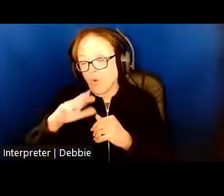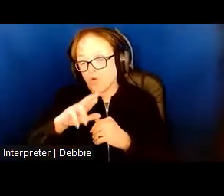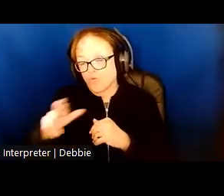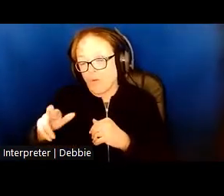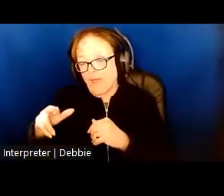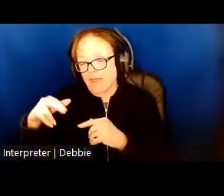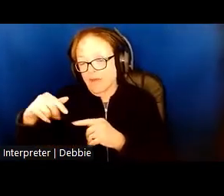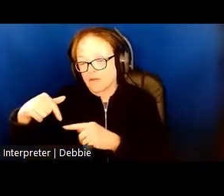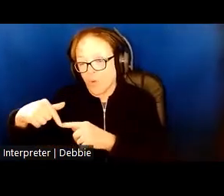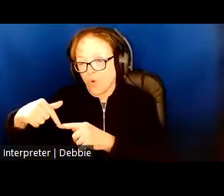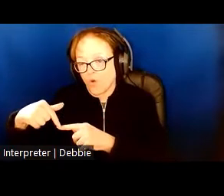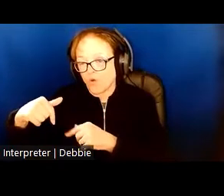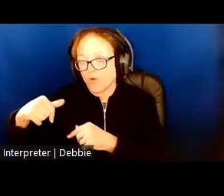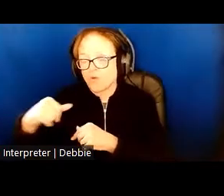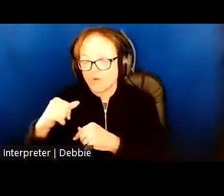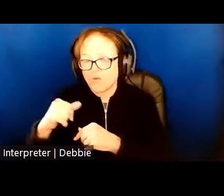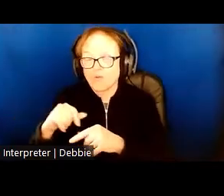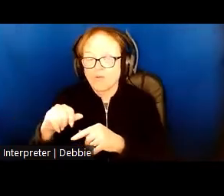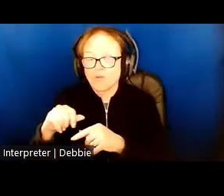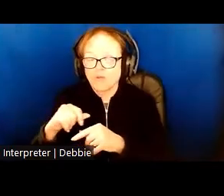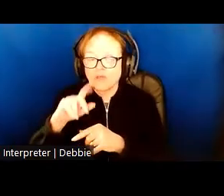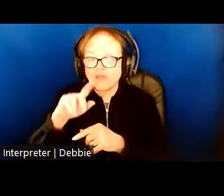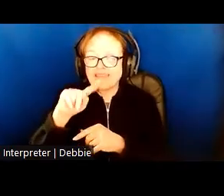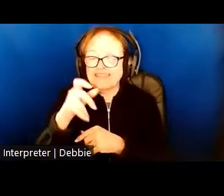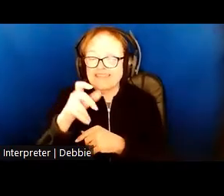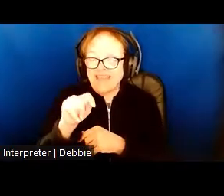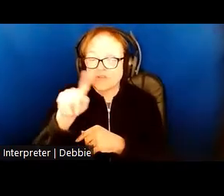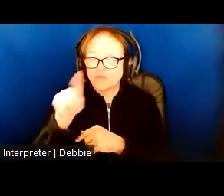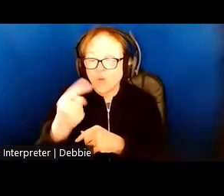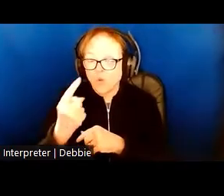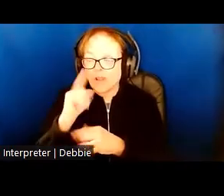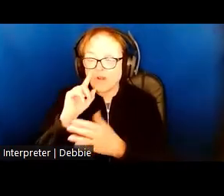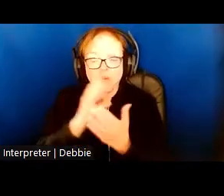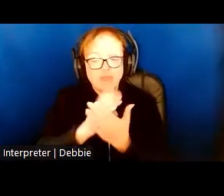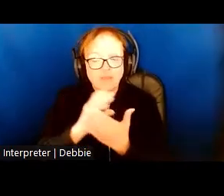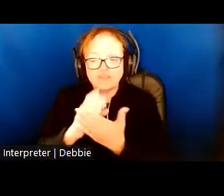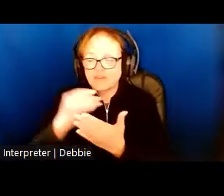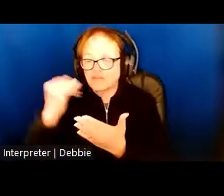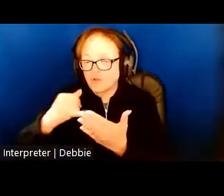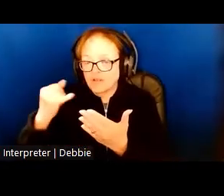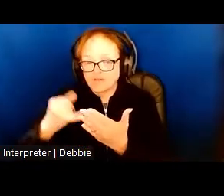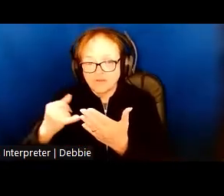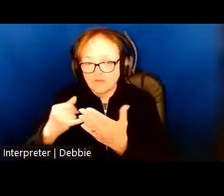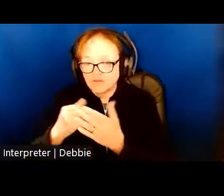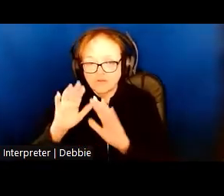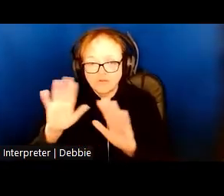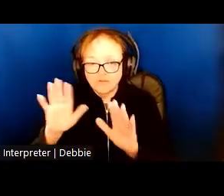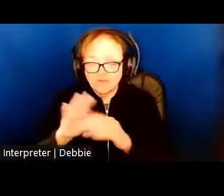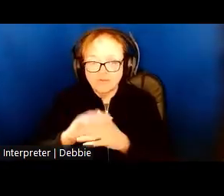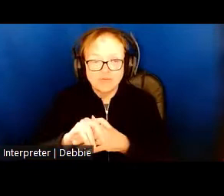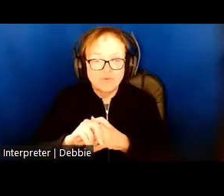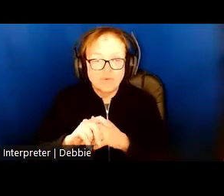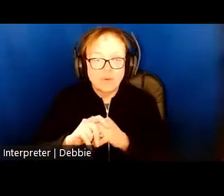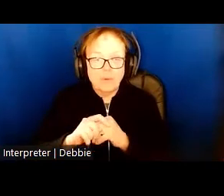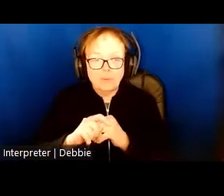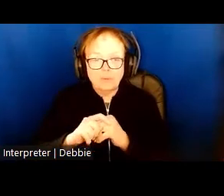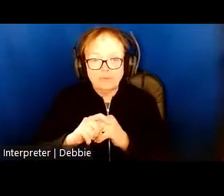Scripts must be text only. Scripts may not contain images or illustrations.